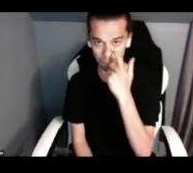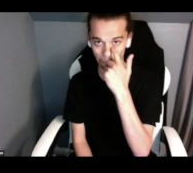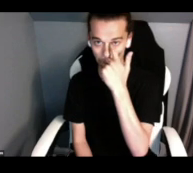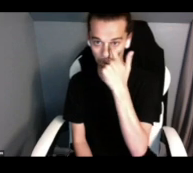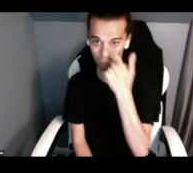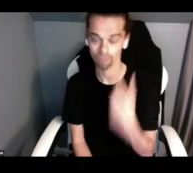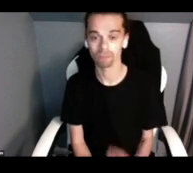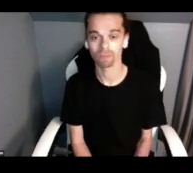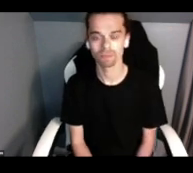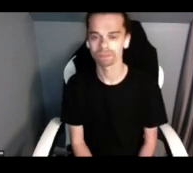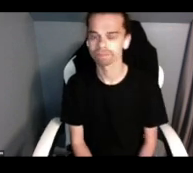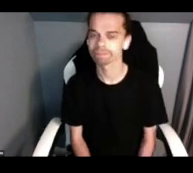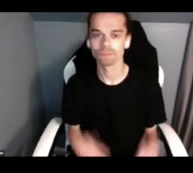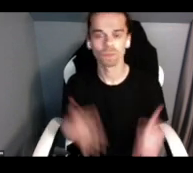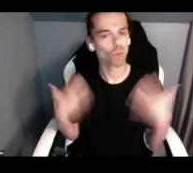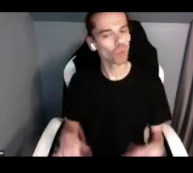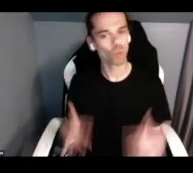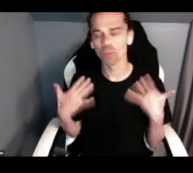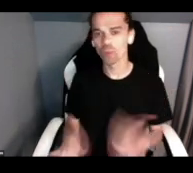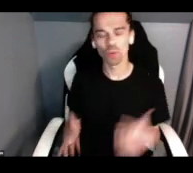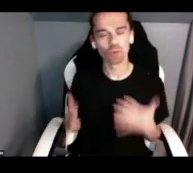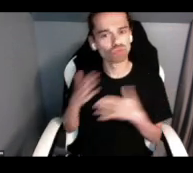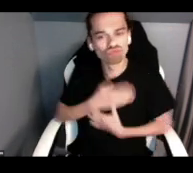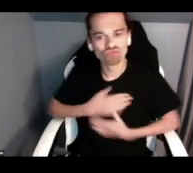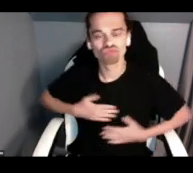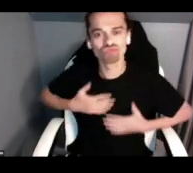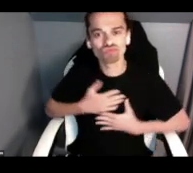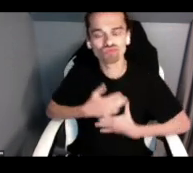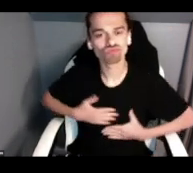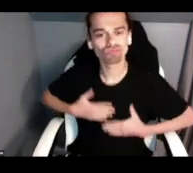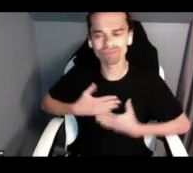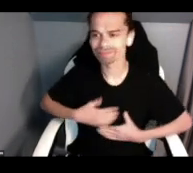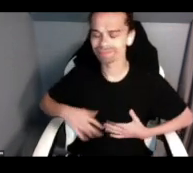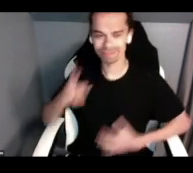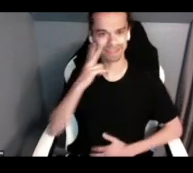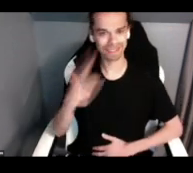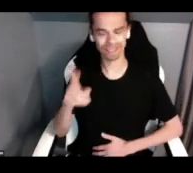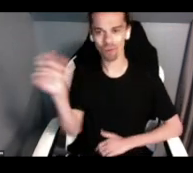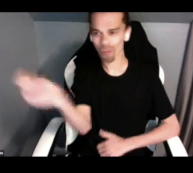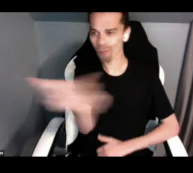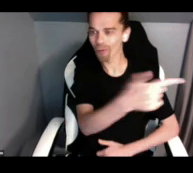such a joy to be with you all within this virtual space. I see that folks have begun to introduce